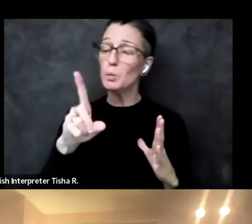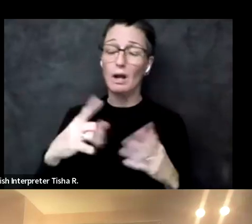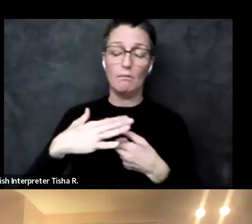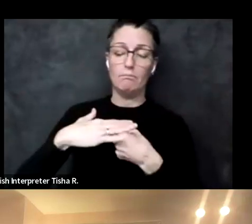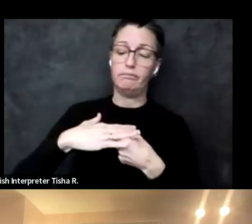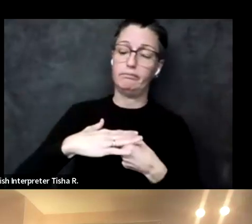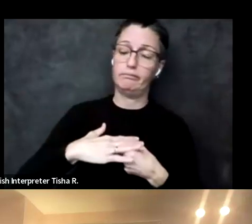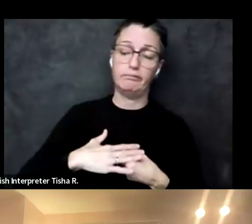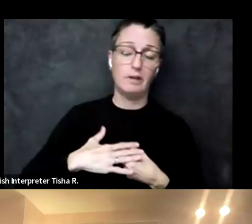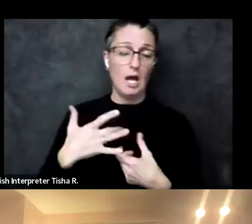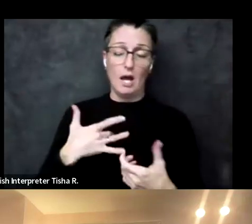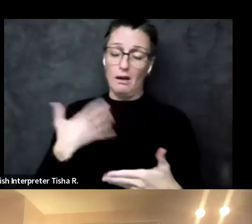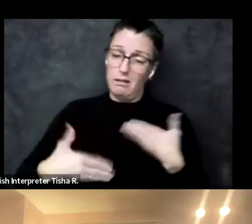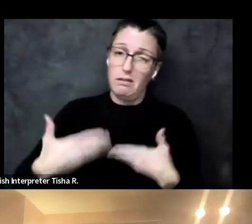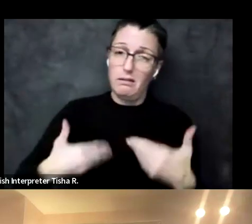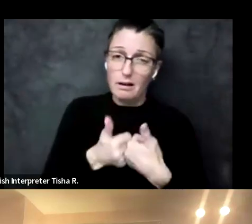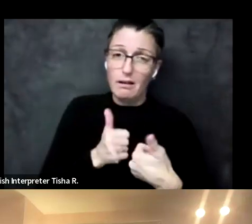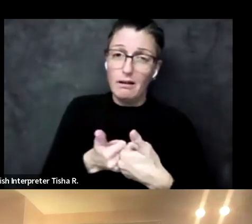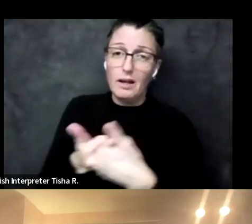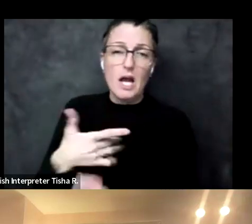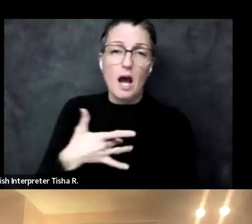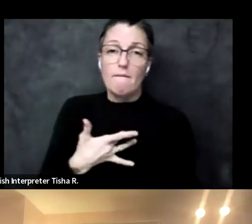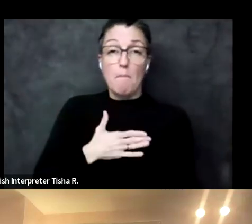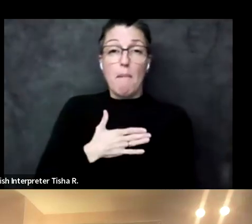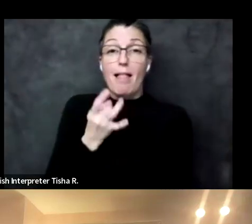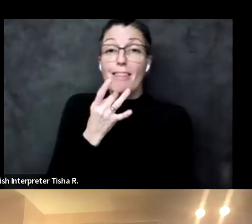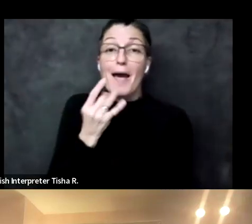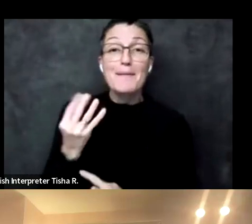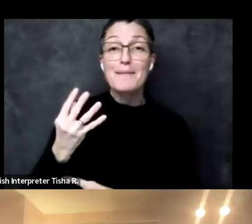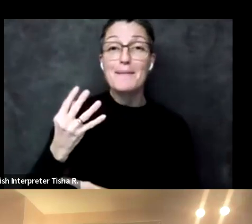So that piece of advice really reignited my drive, and I ended up writing